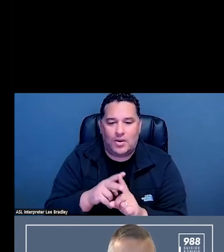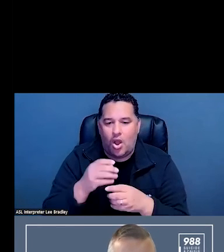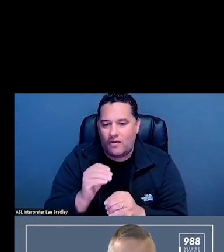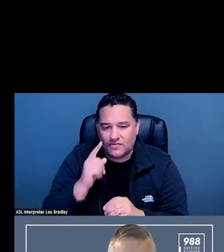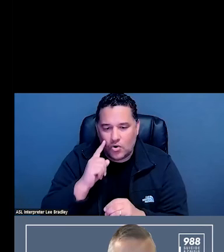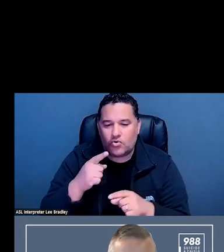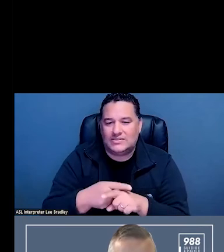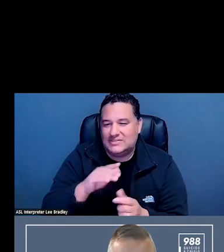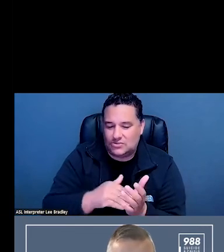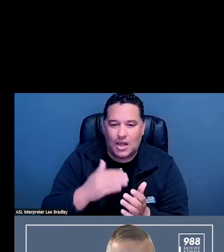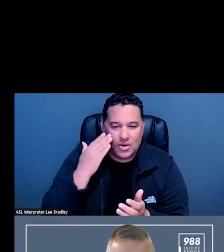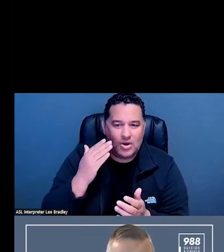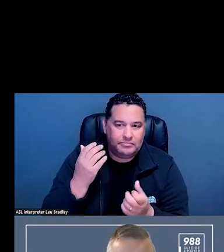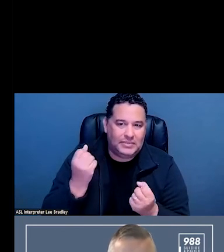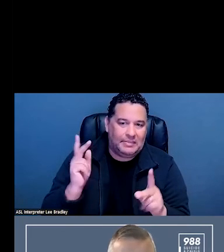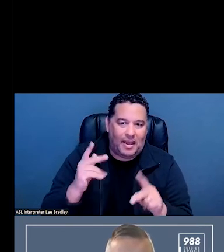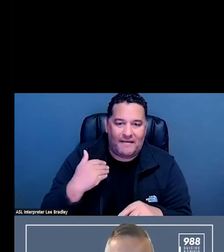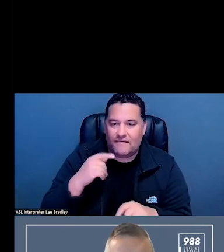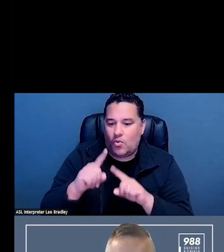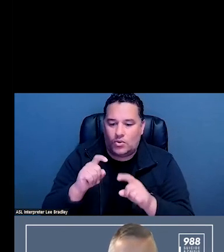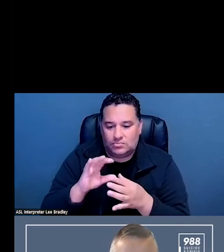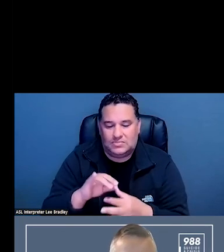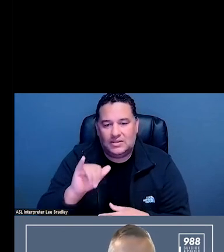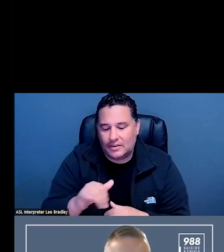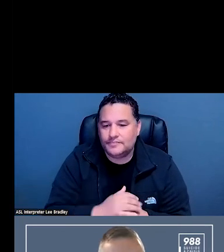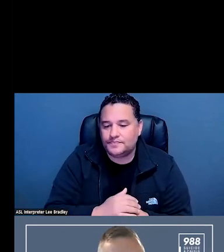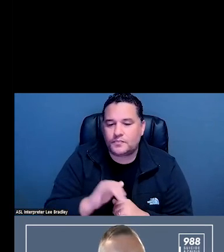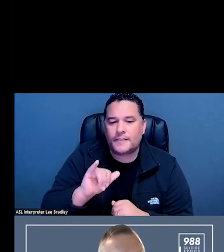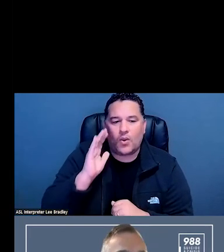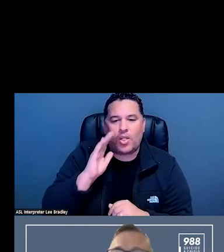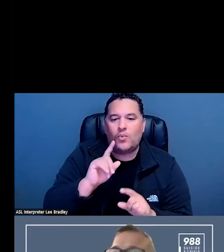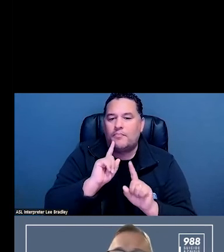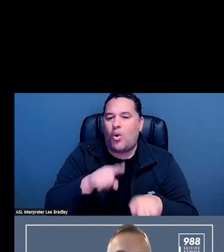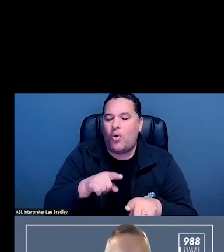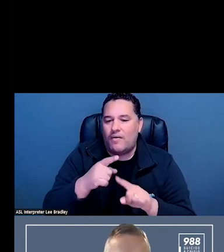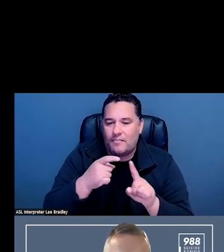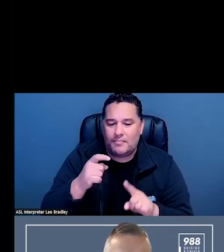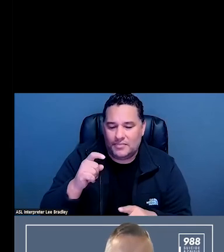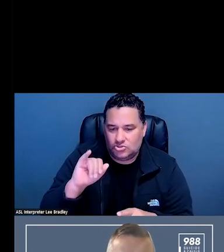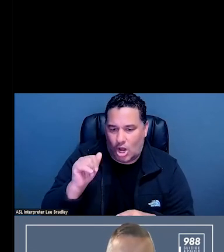ON THE ADMINISTRATIVE CLAIMING OPTION FOR CRISIS . CENTERS WHICH I KNOW IS SOMETHING THAT PEOPLE HAVE HAD LOTS OF QUESTIONS ABOUT